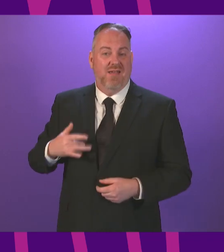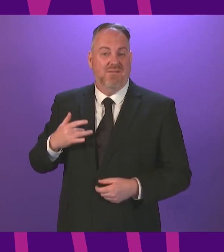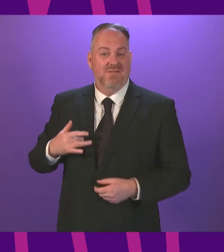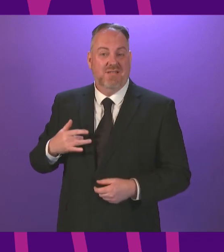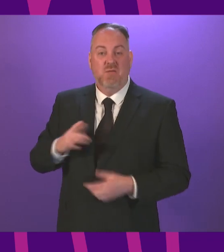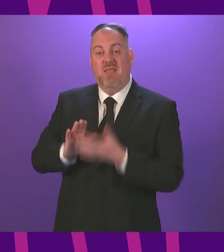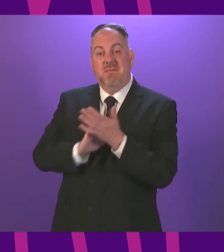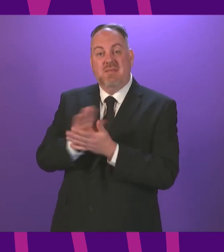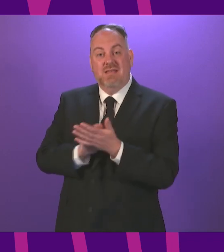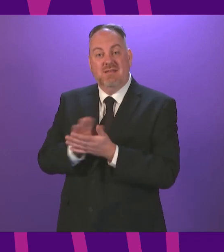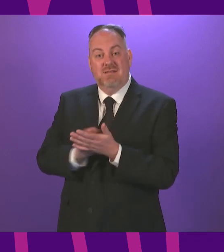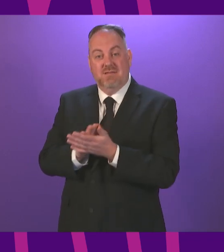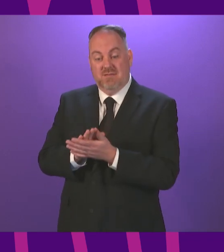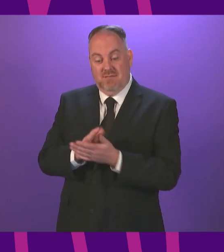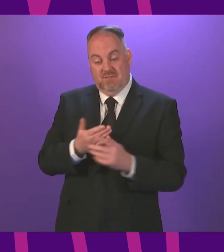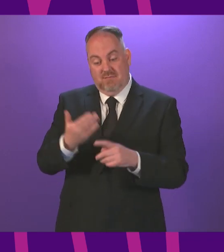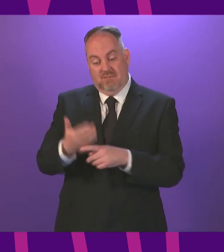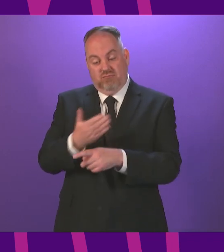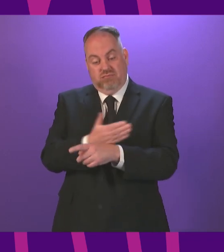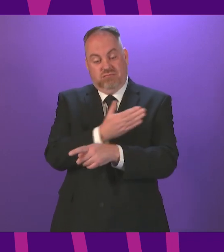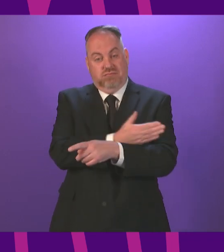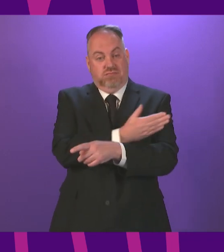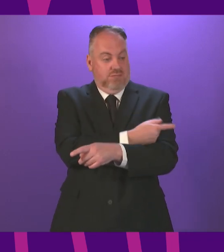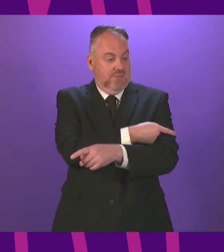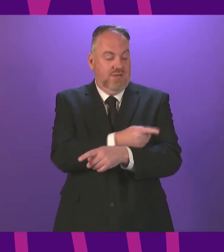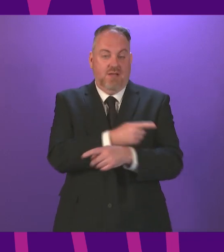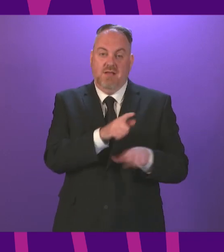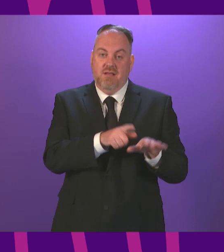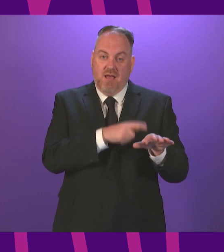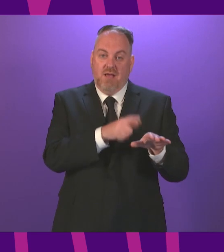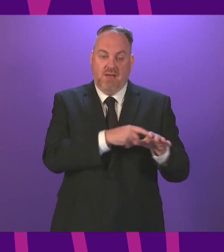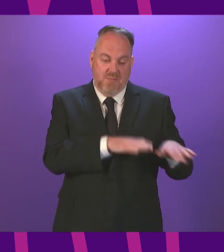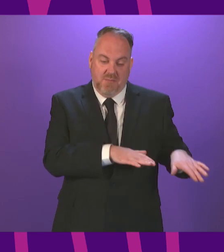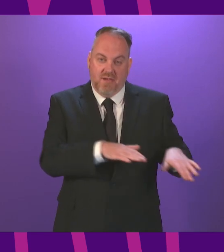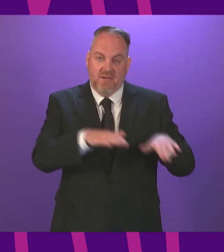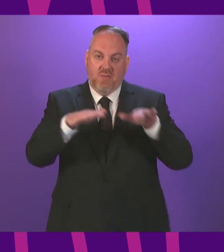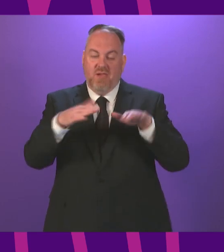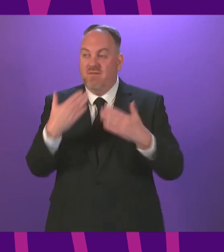will build on the legacy that they have been left, but they will also rethink, reinvent and alter